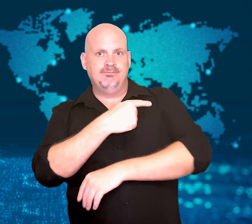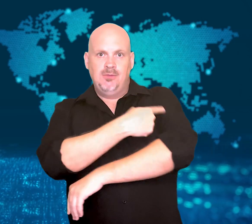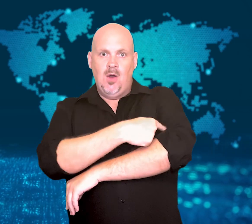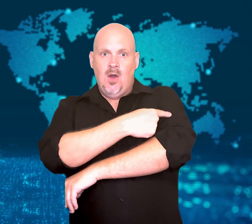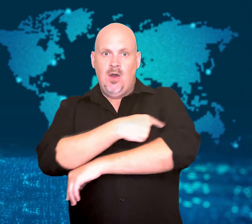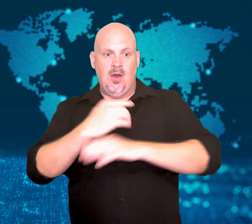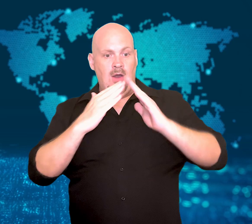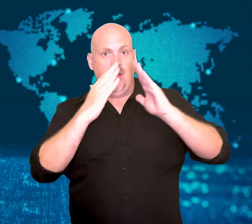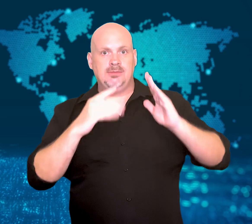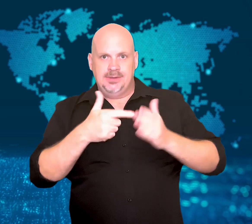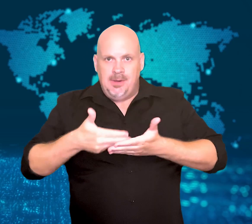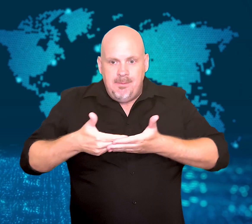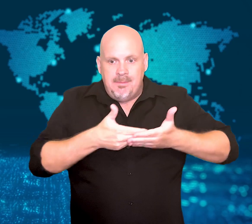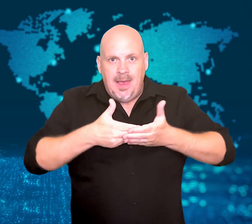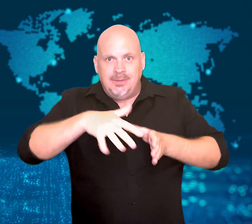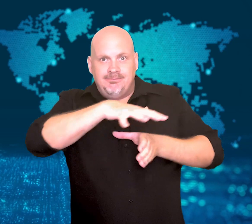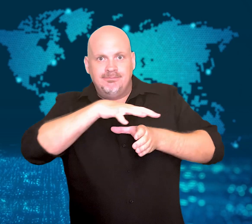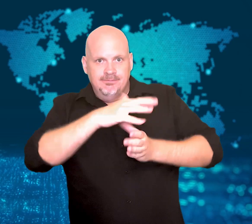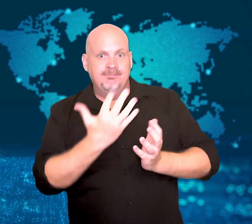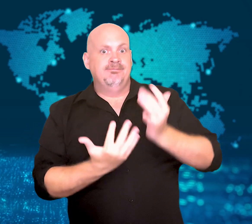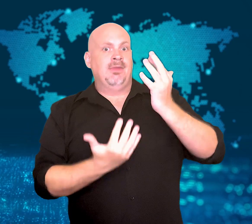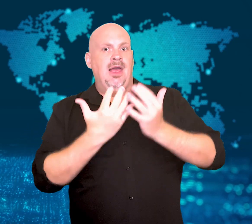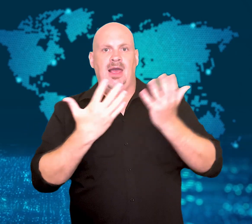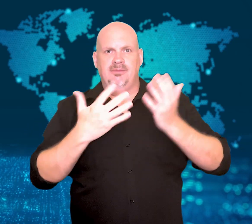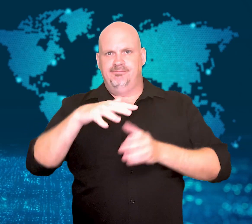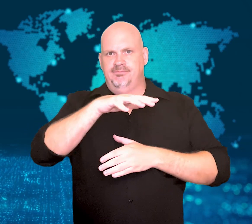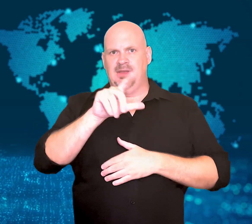a hospital in Linguere.